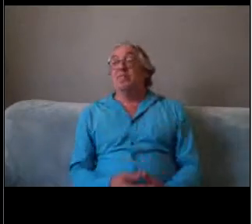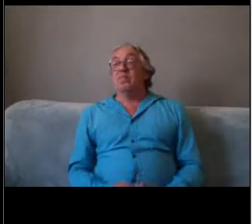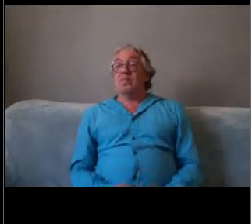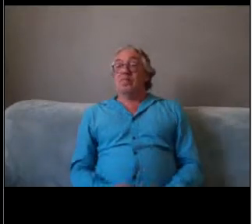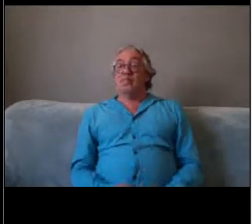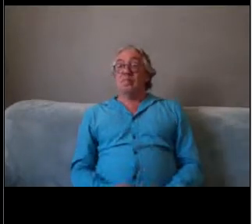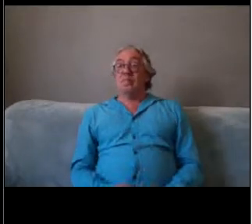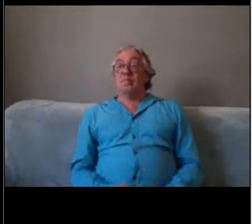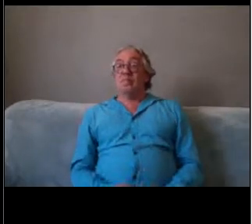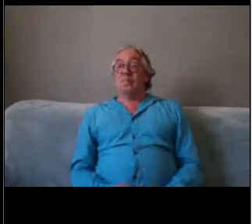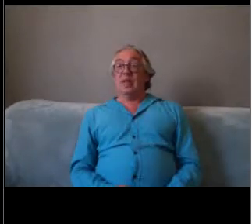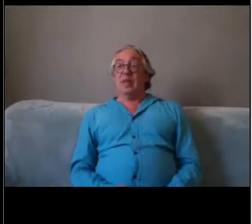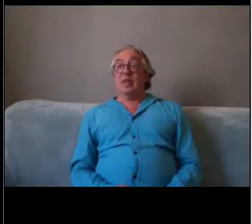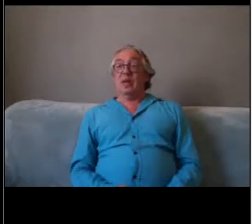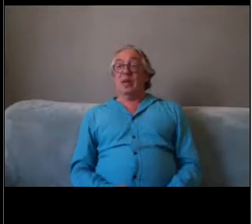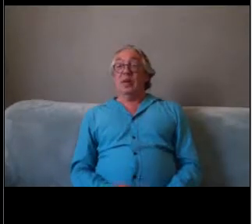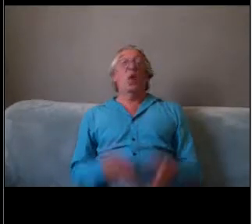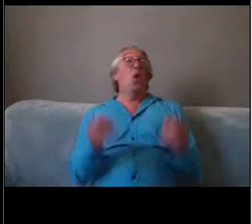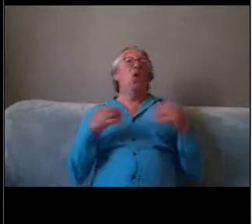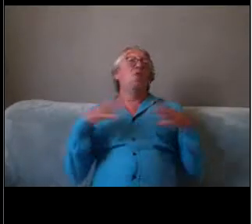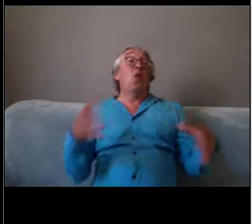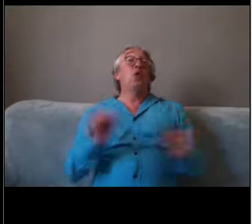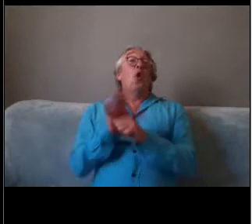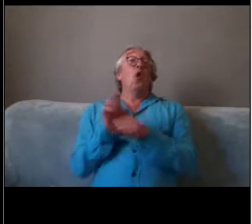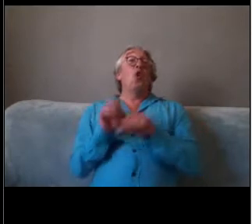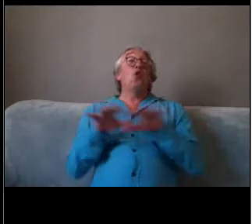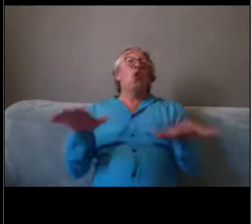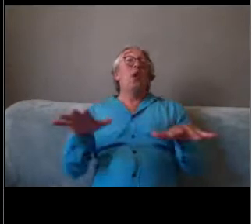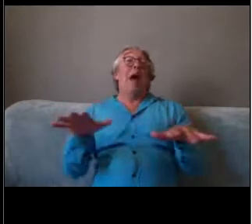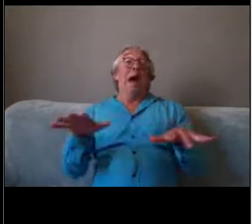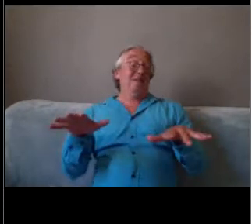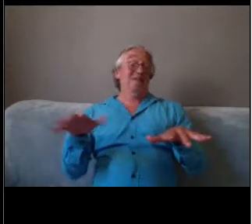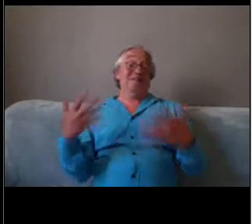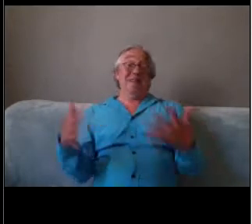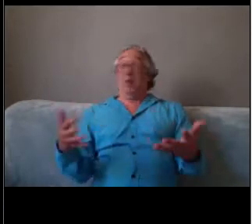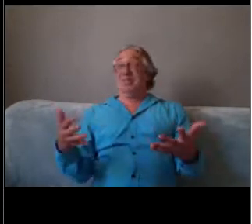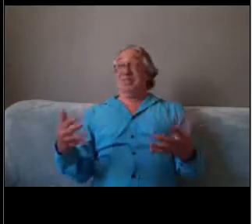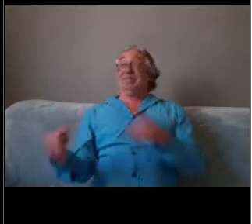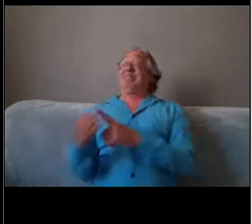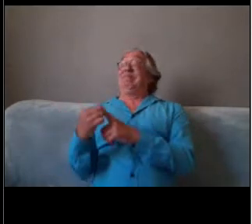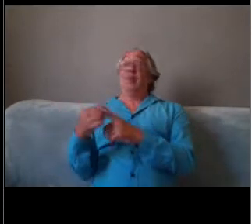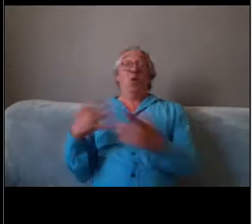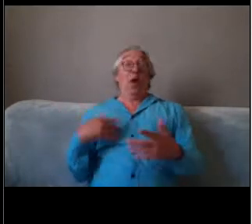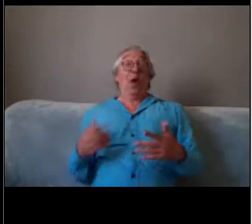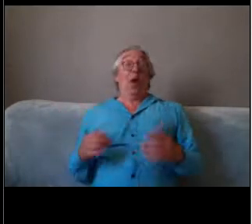Please, don't worry, all questions will be answered afterwards.